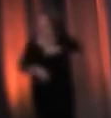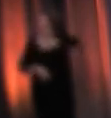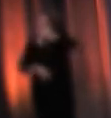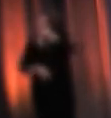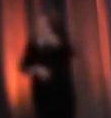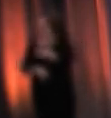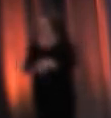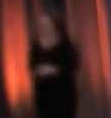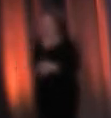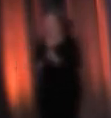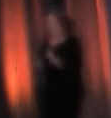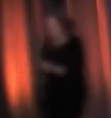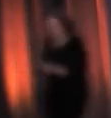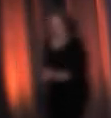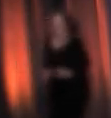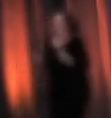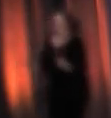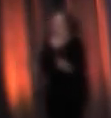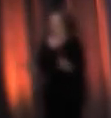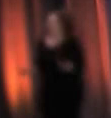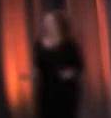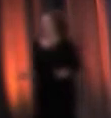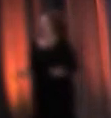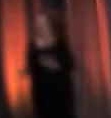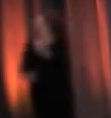disability being something to be understood, something